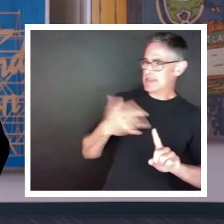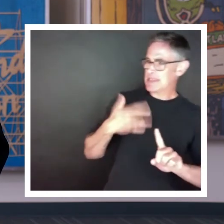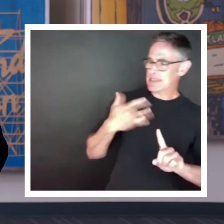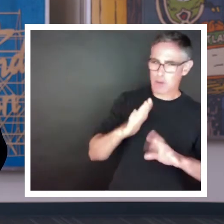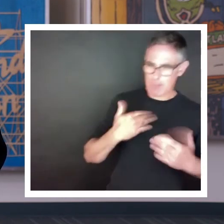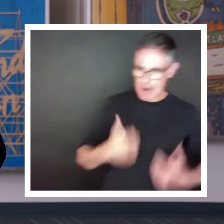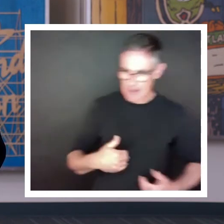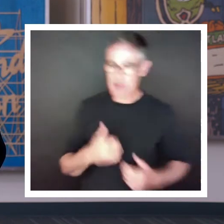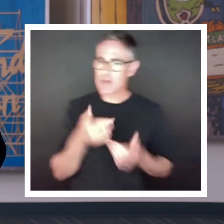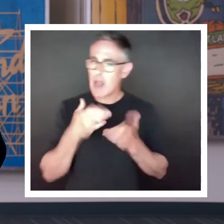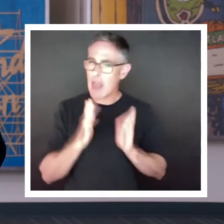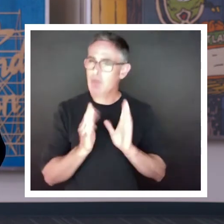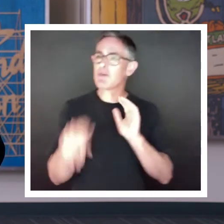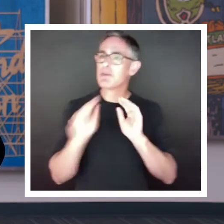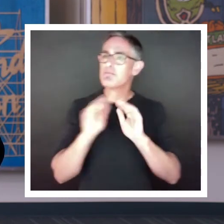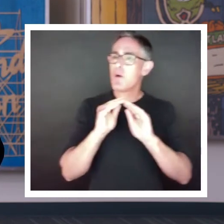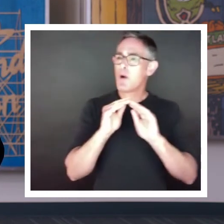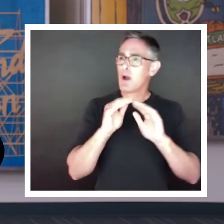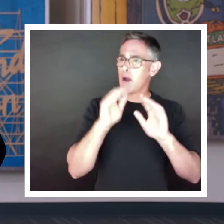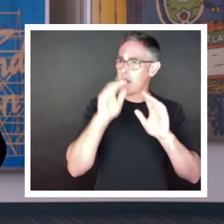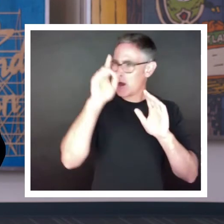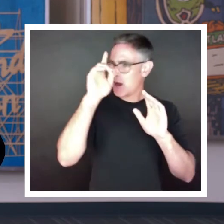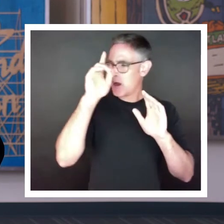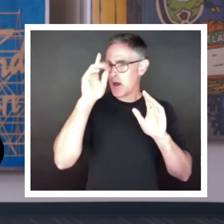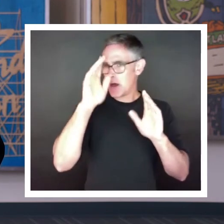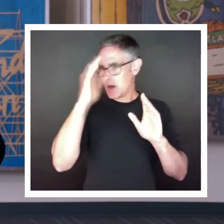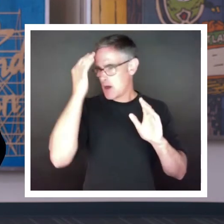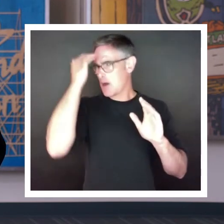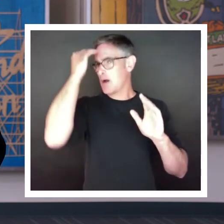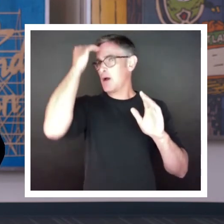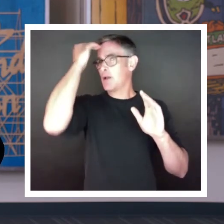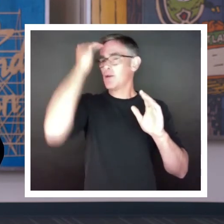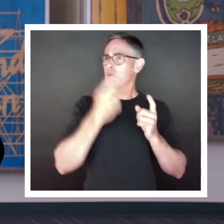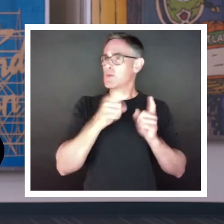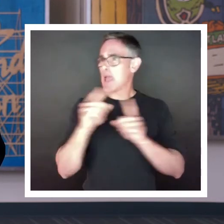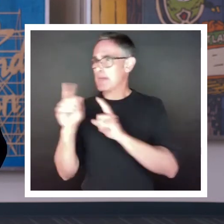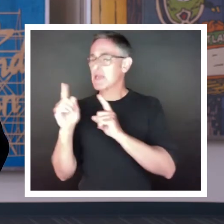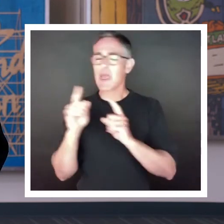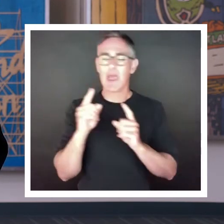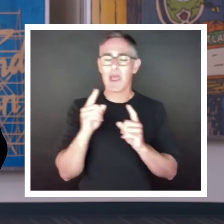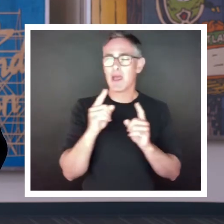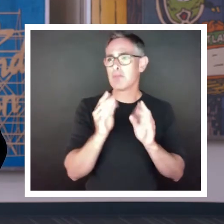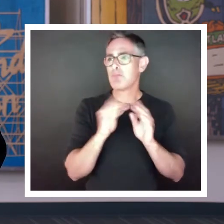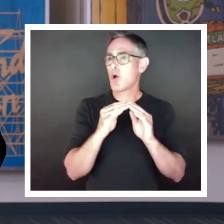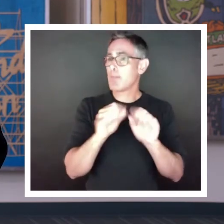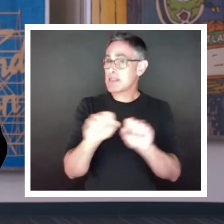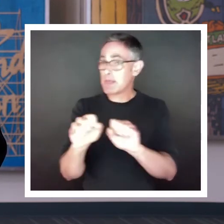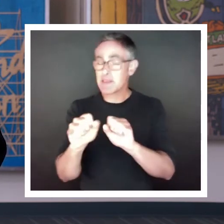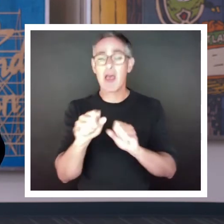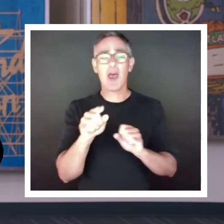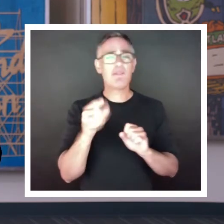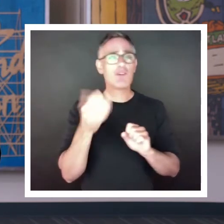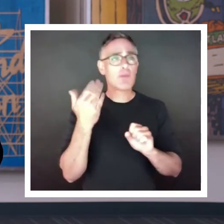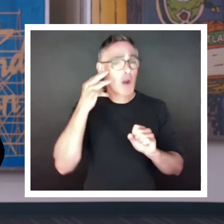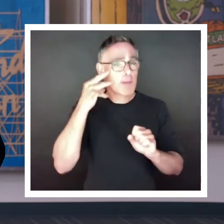for more wide open alertness and rains down possibilities. Have you ever been stuck on some idea, mulling it over